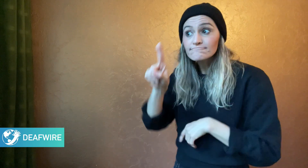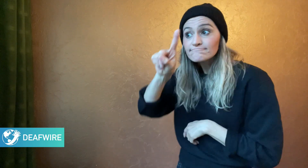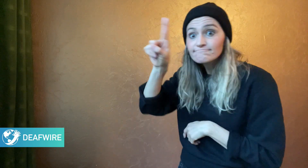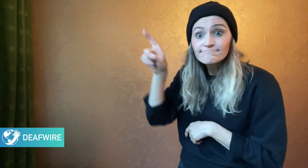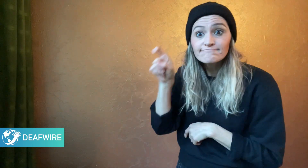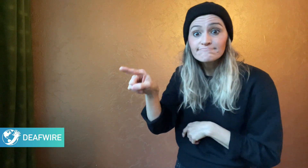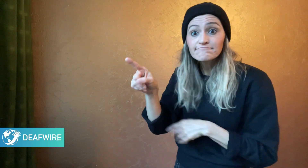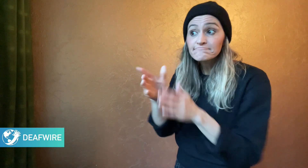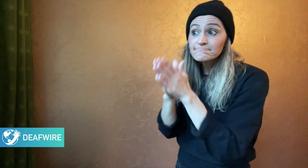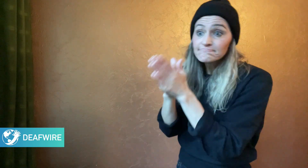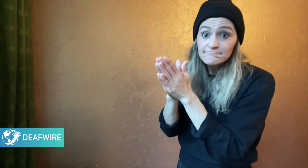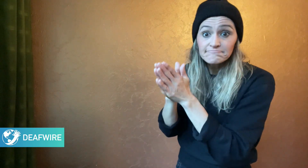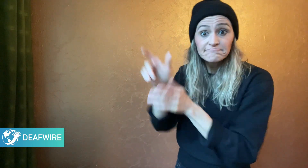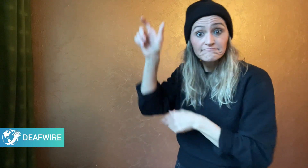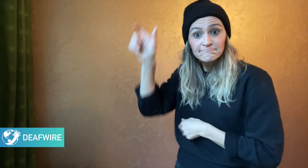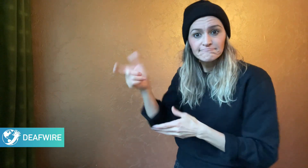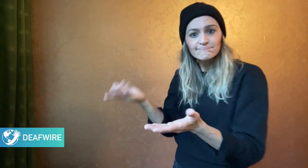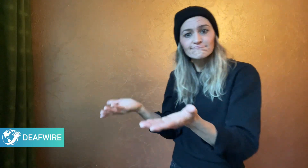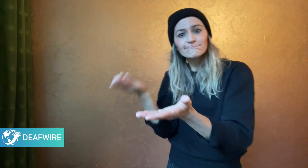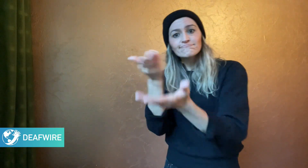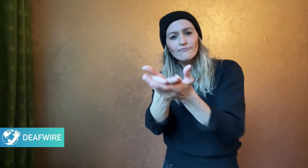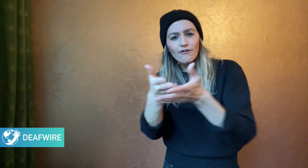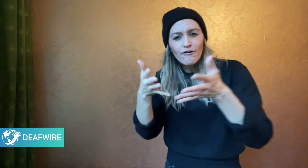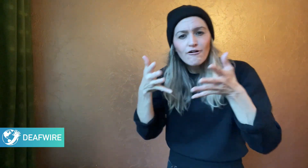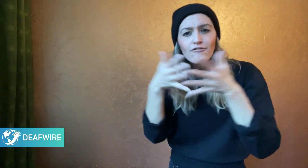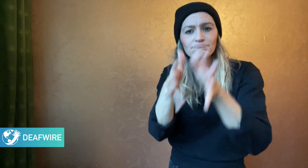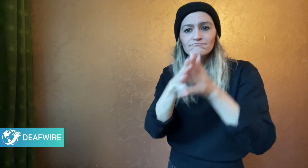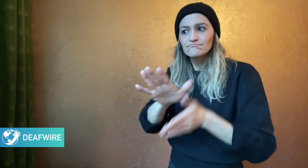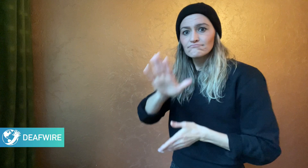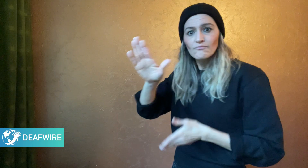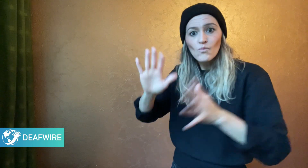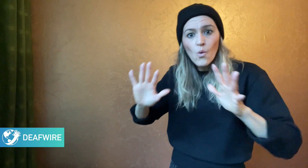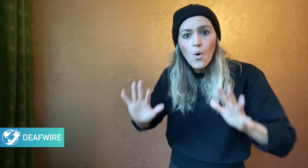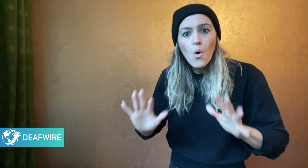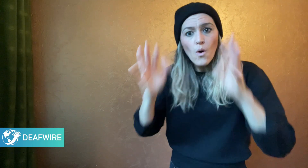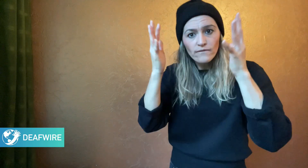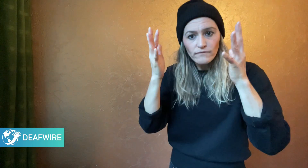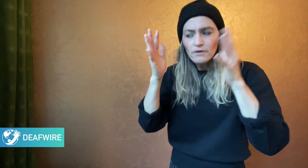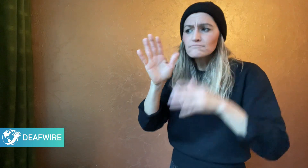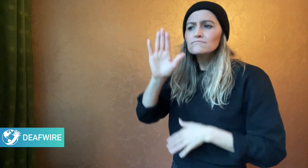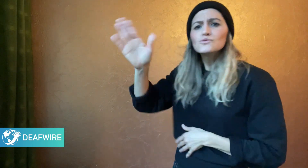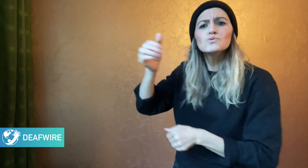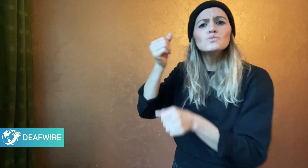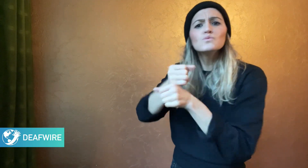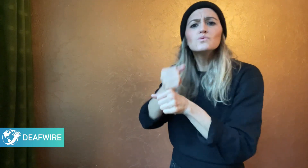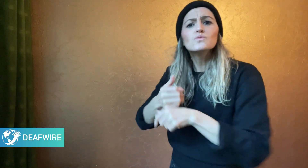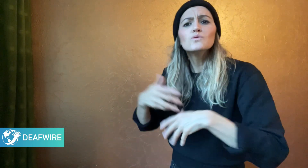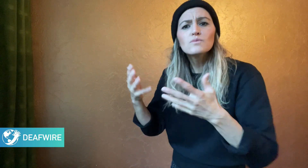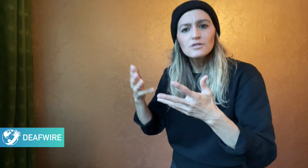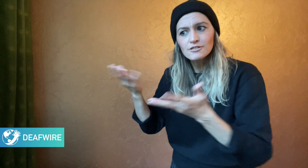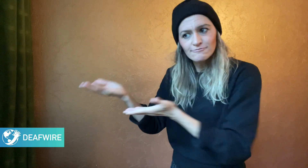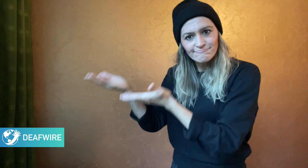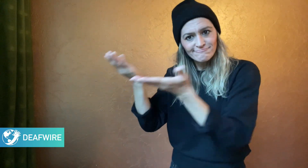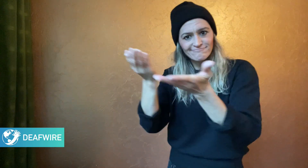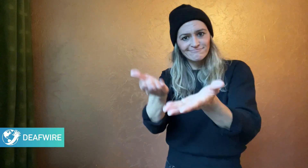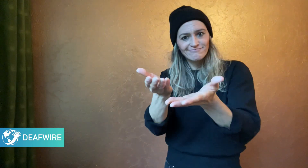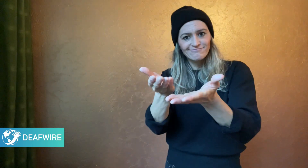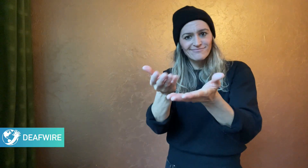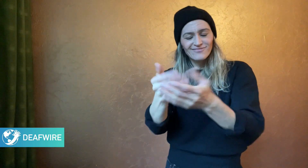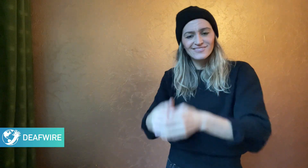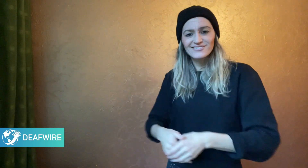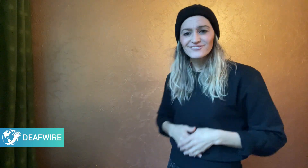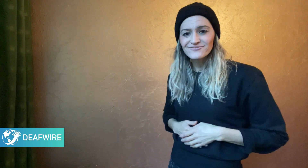her to share her life and work with us.